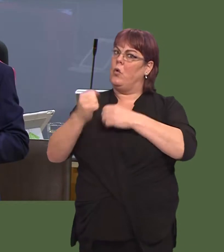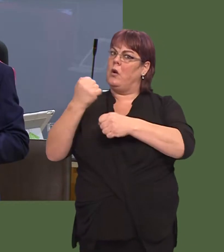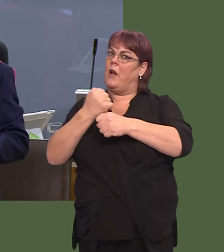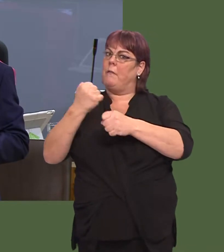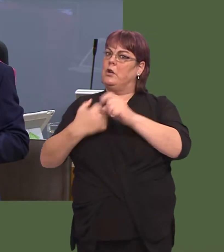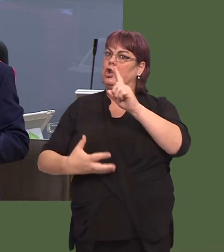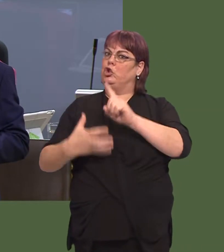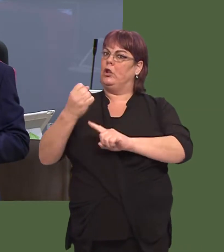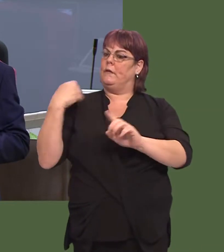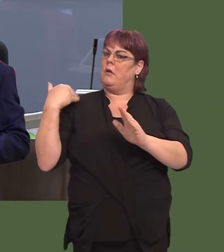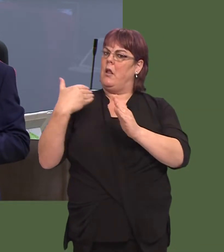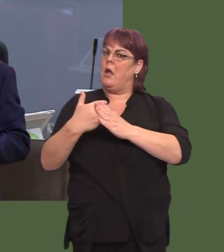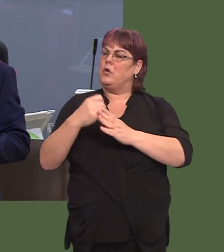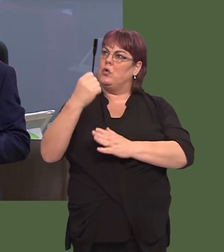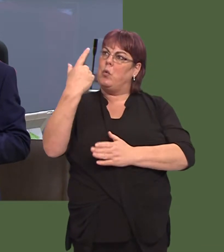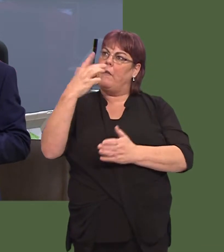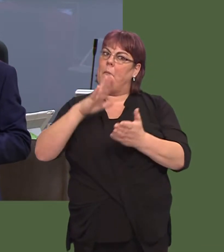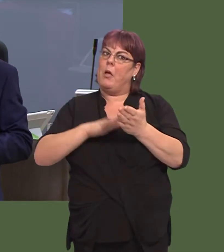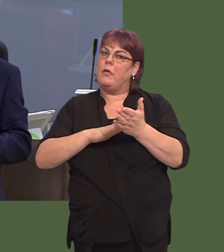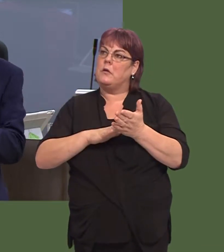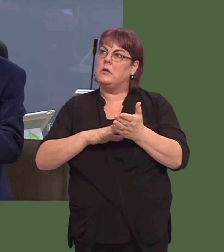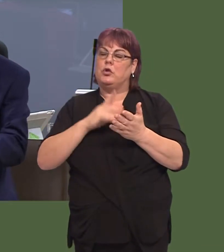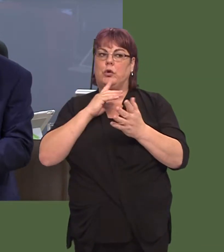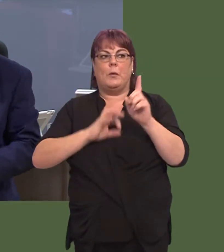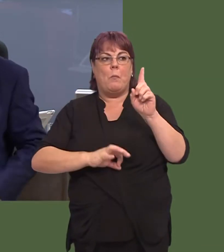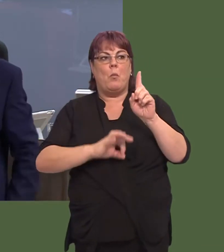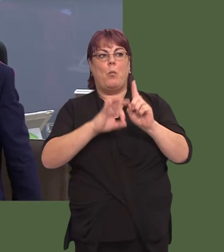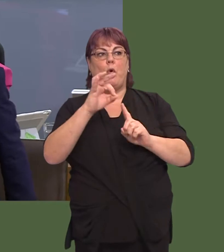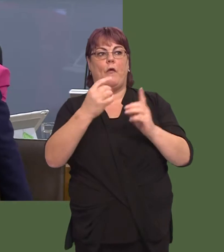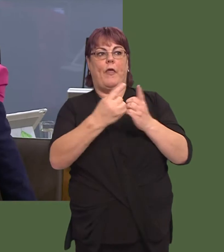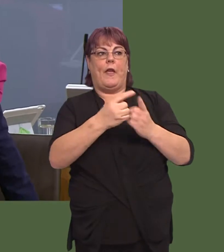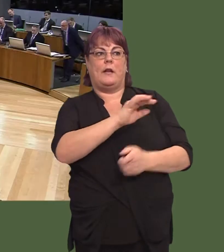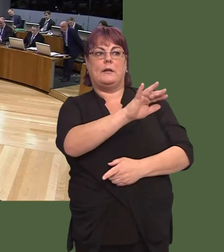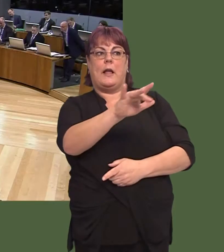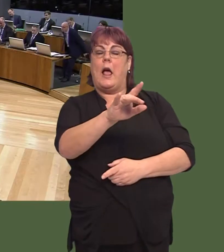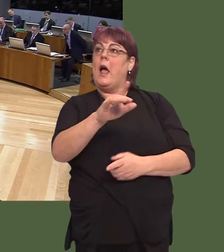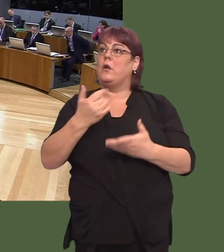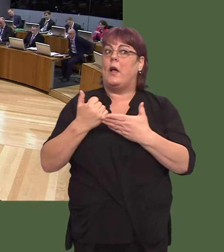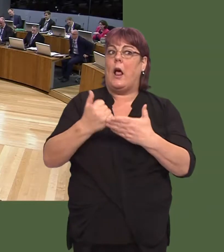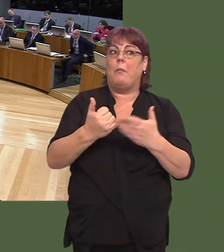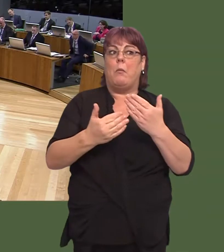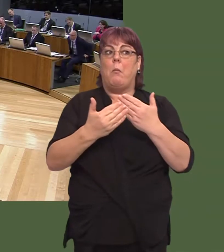to make a difference and to ensure that more and more local producers are being used in the public sector?